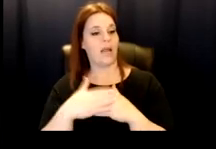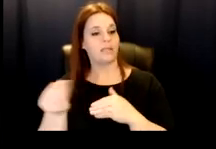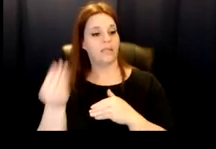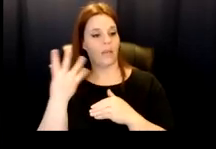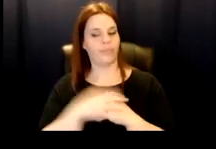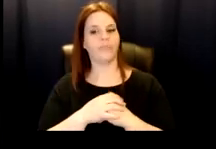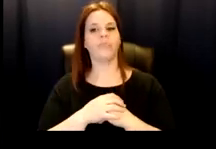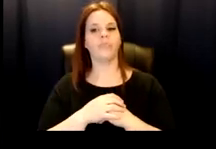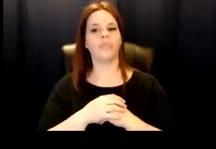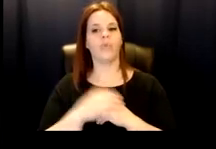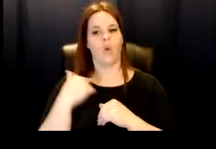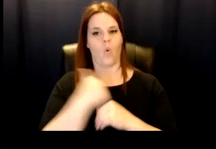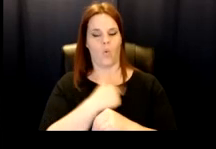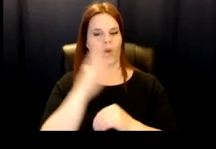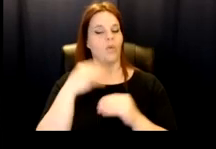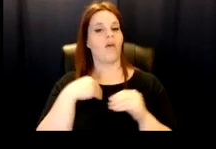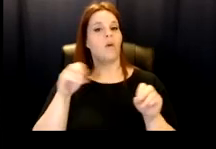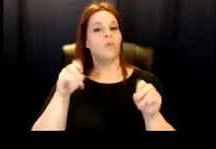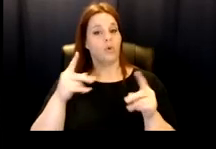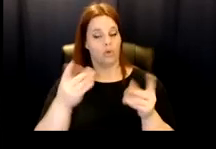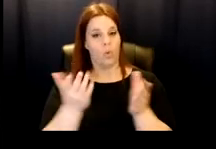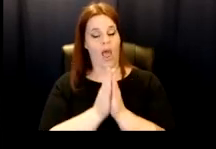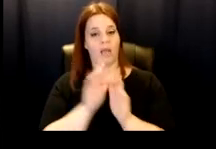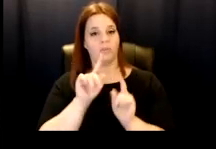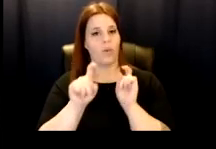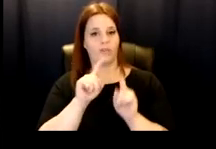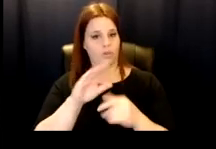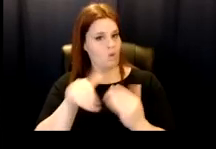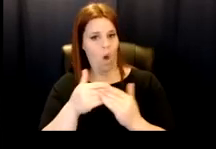We will have opportunities for you to ask questions. All attendees can ask questions.